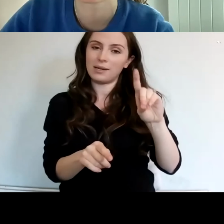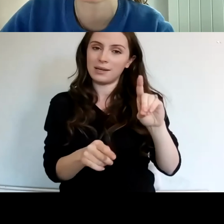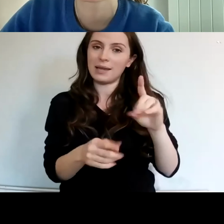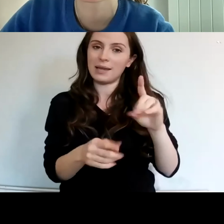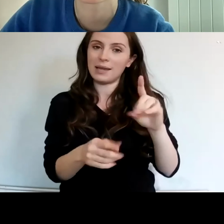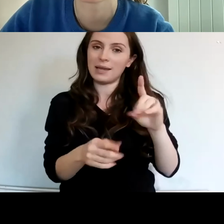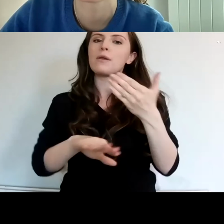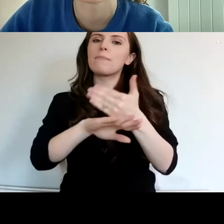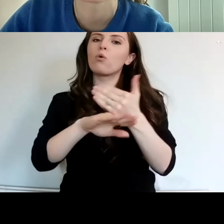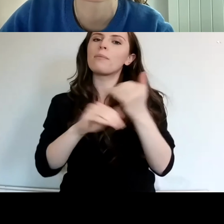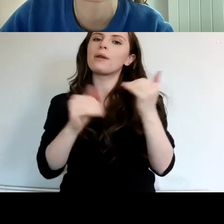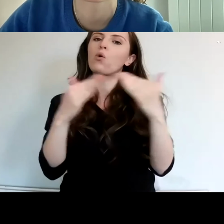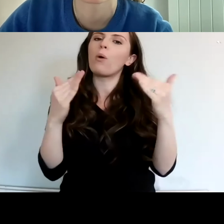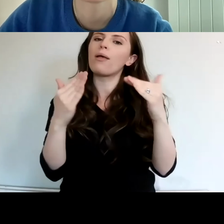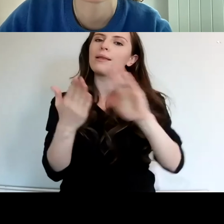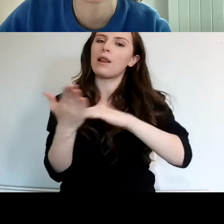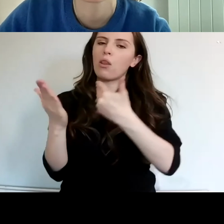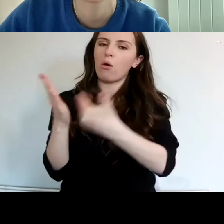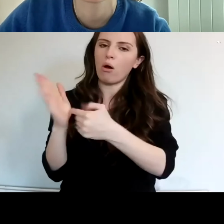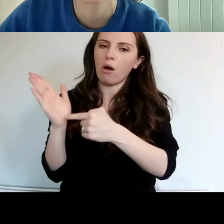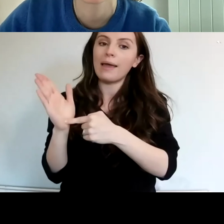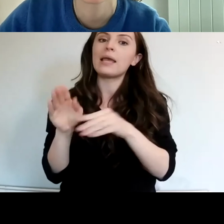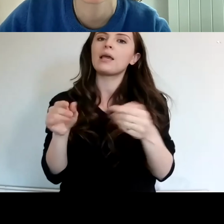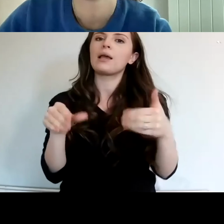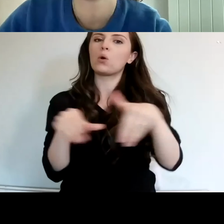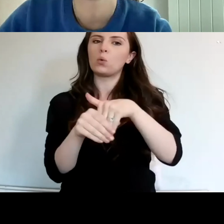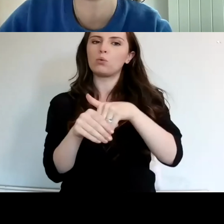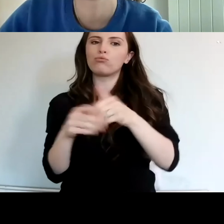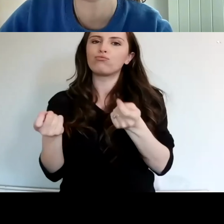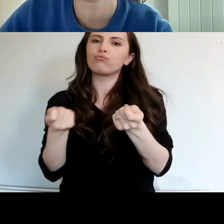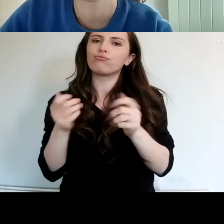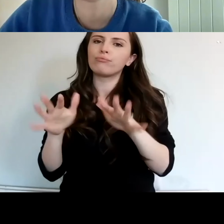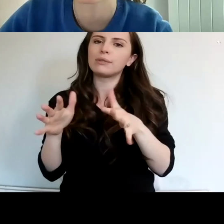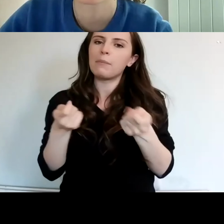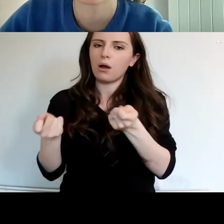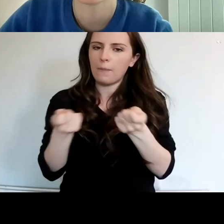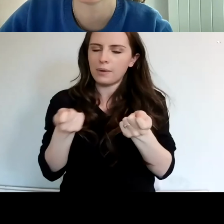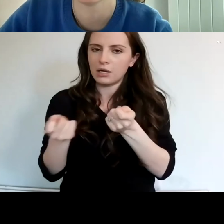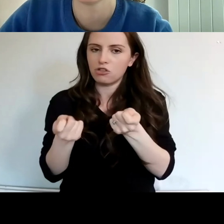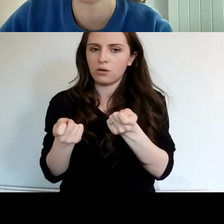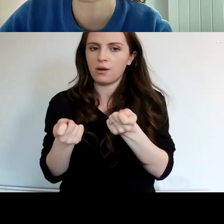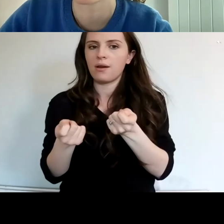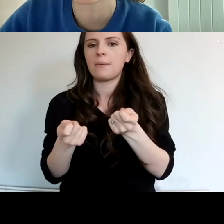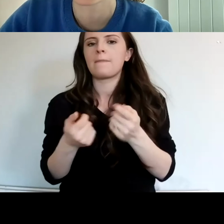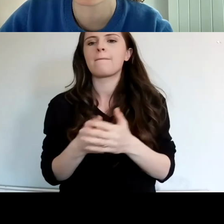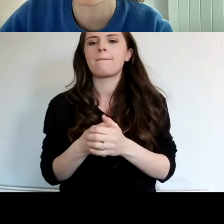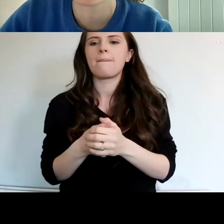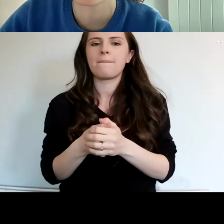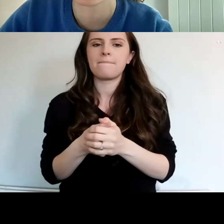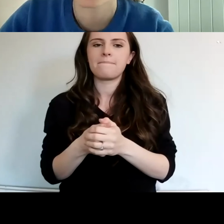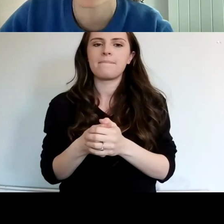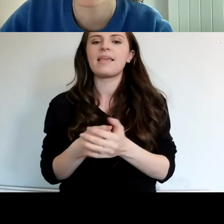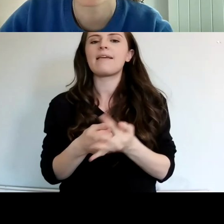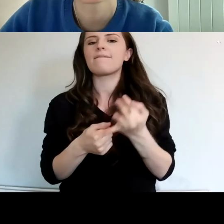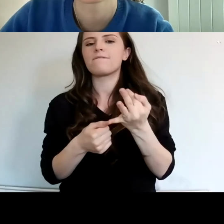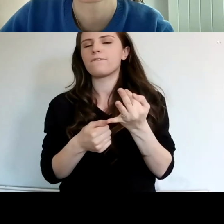which includes a reasonable accommodation duty, unless it imposes disproportionate burden on them.